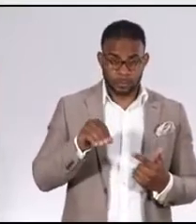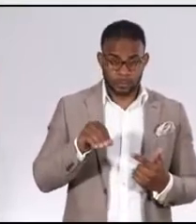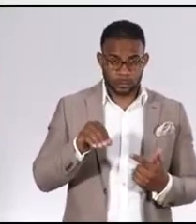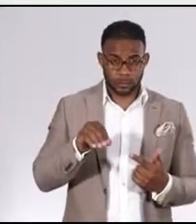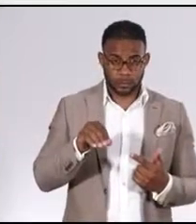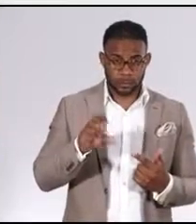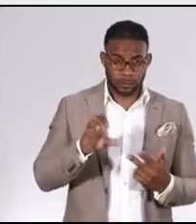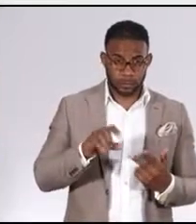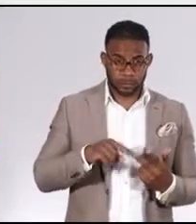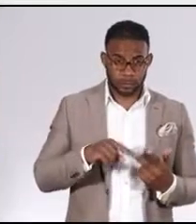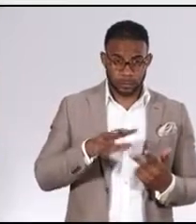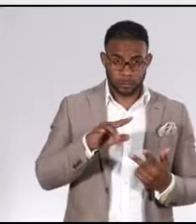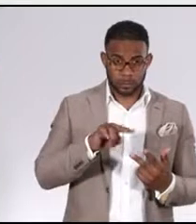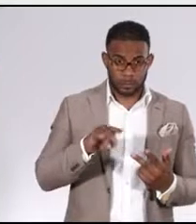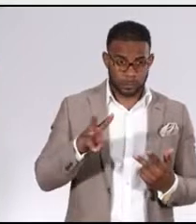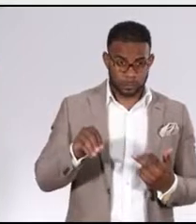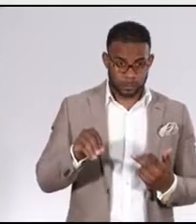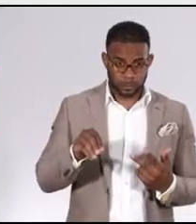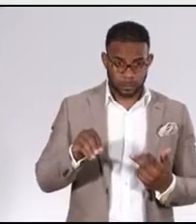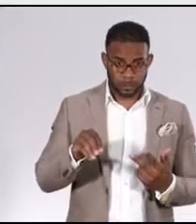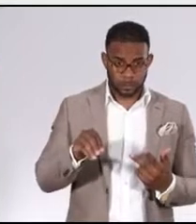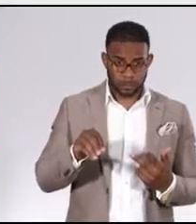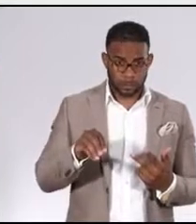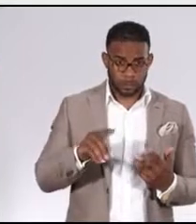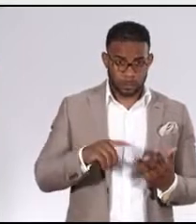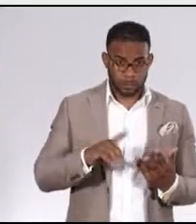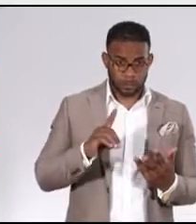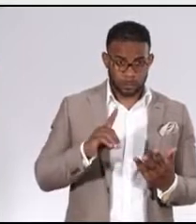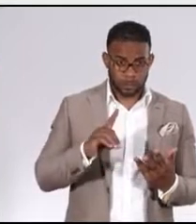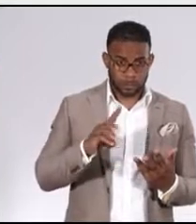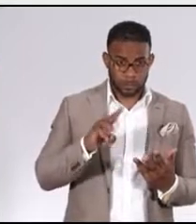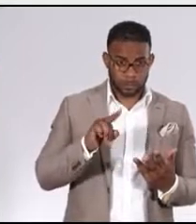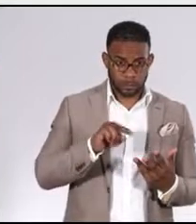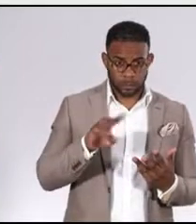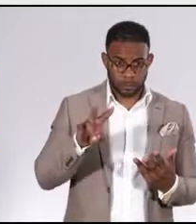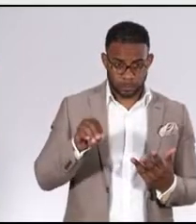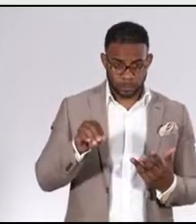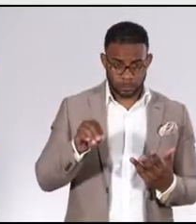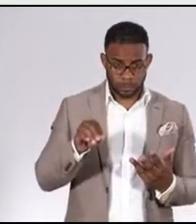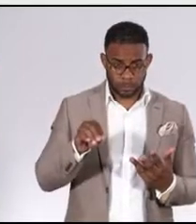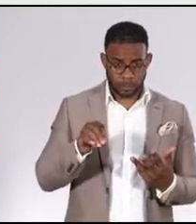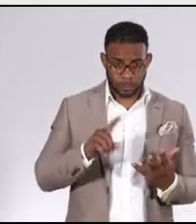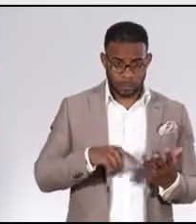c 51 to 60 years of age, d 61 to 70 years of age,